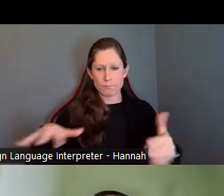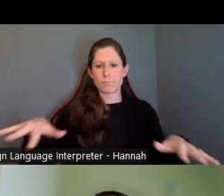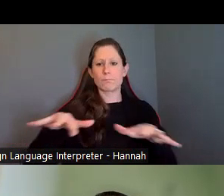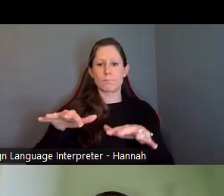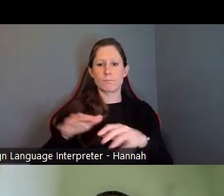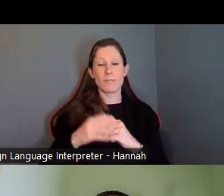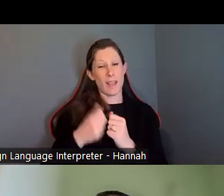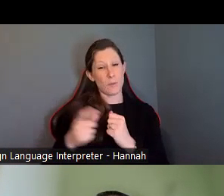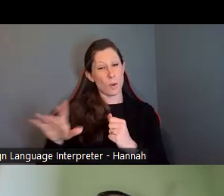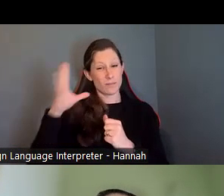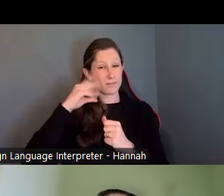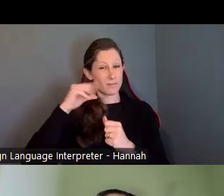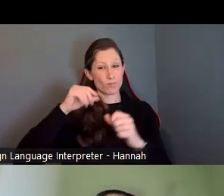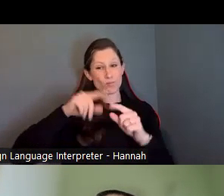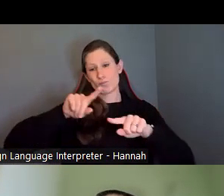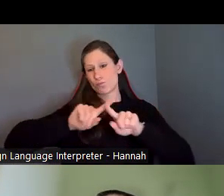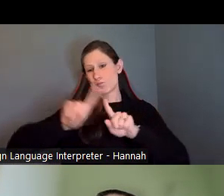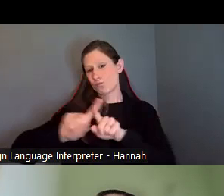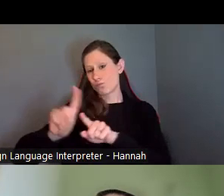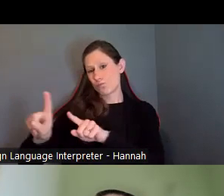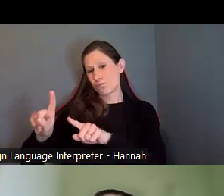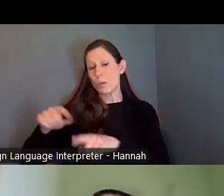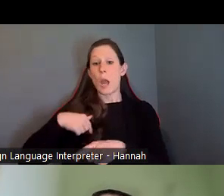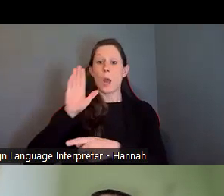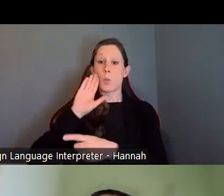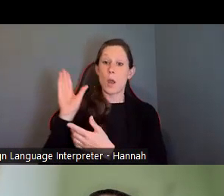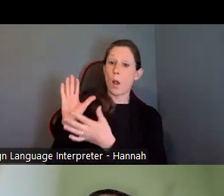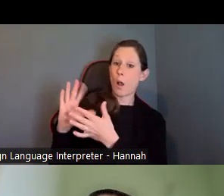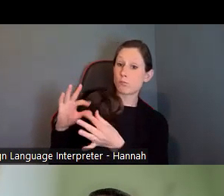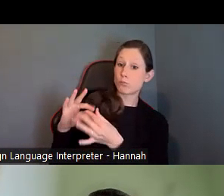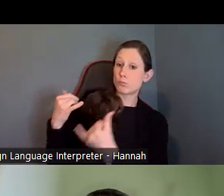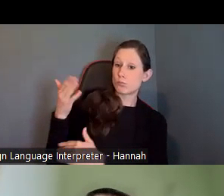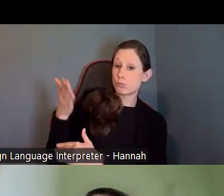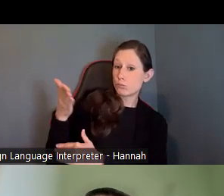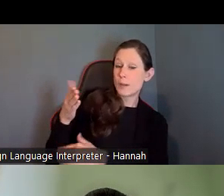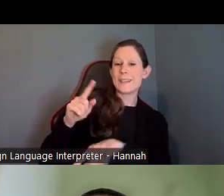presentation is going to be different than one of my USF colleagues who is